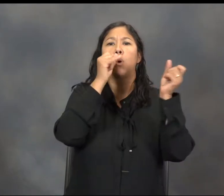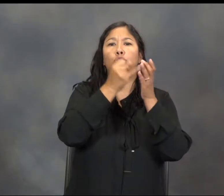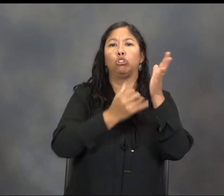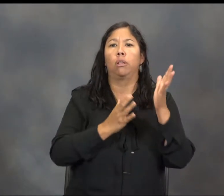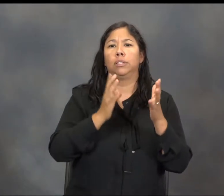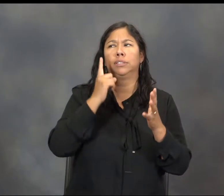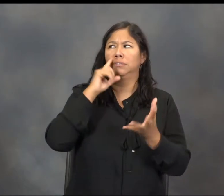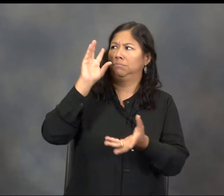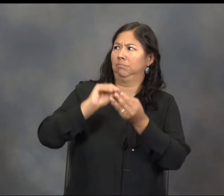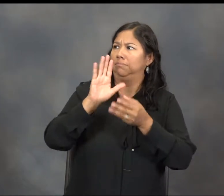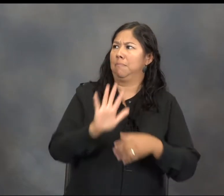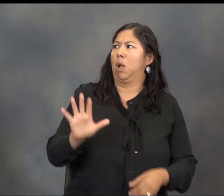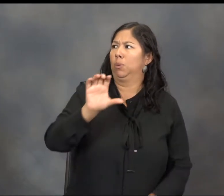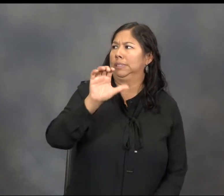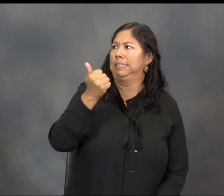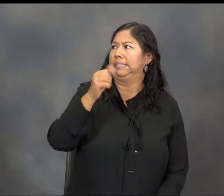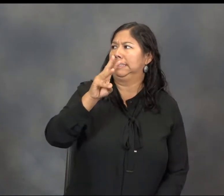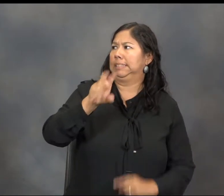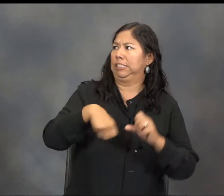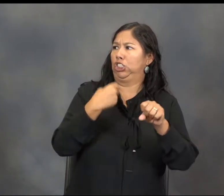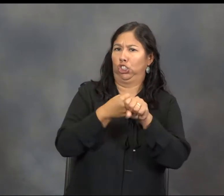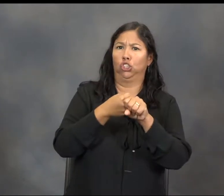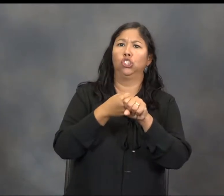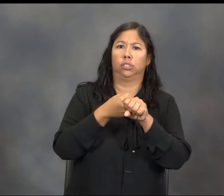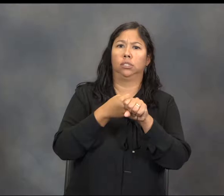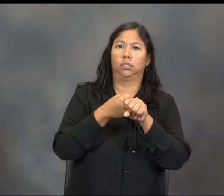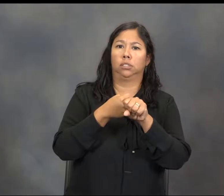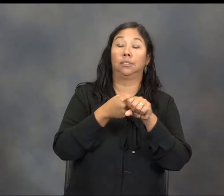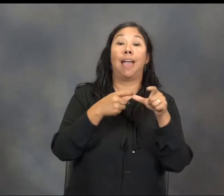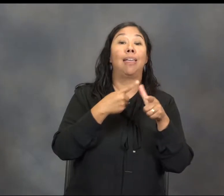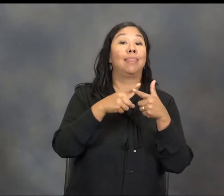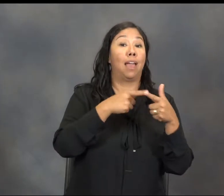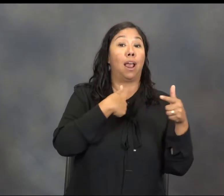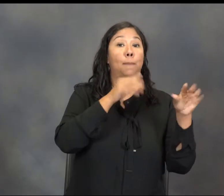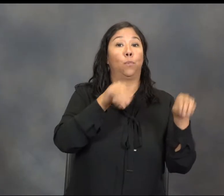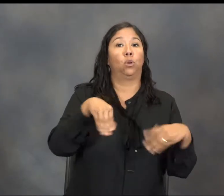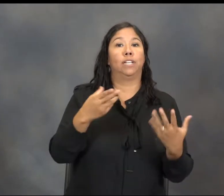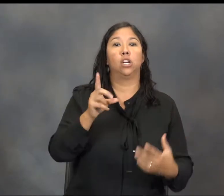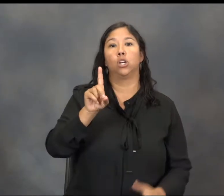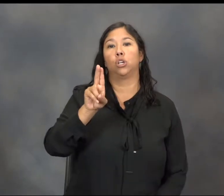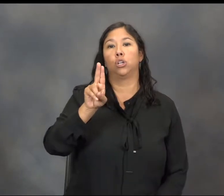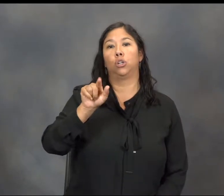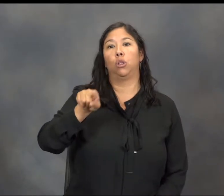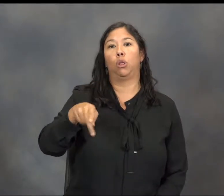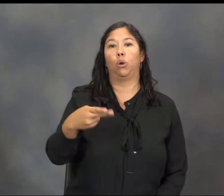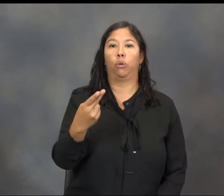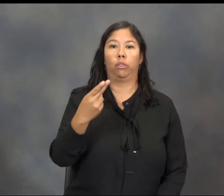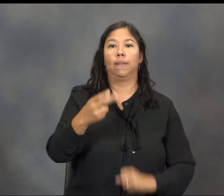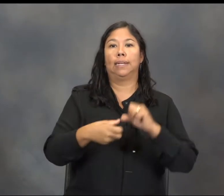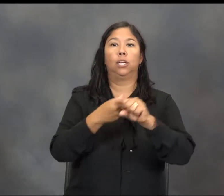before I moved here to Duluth in 2004.